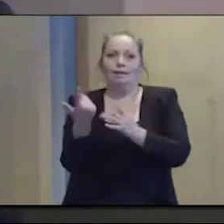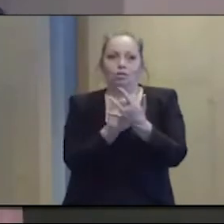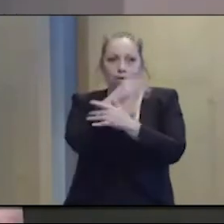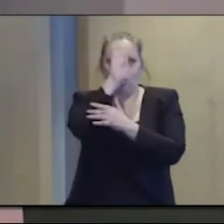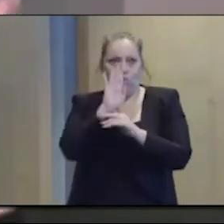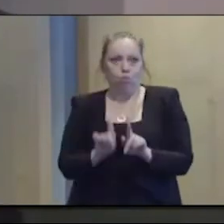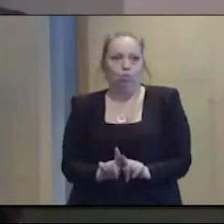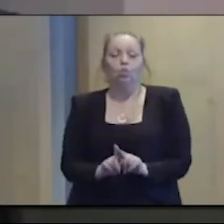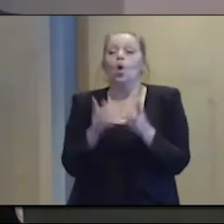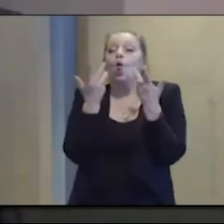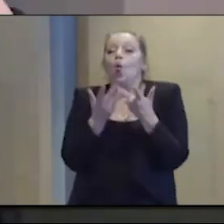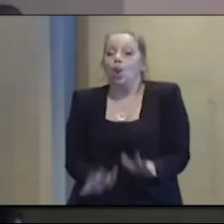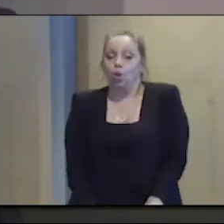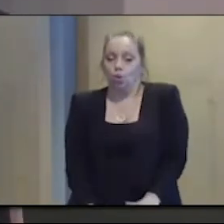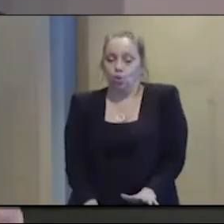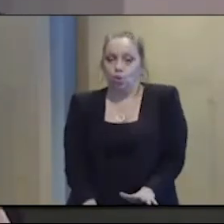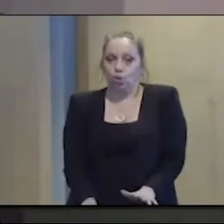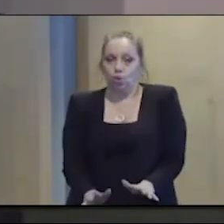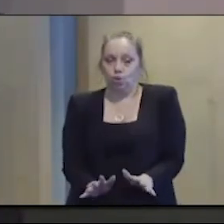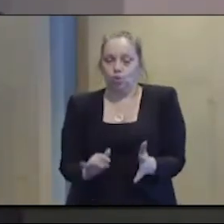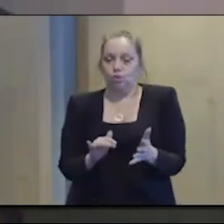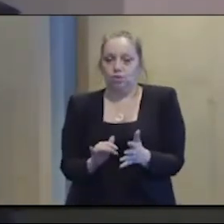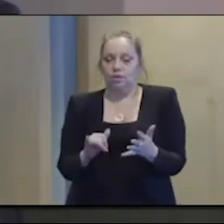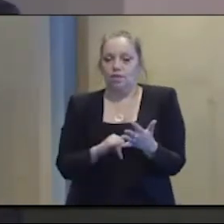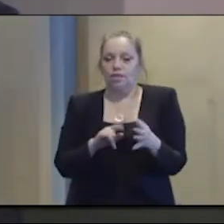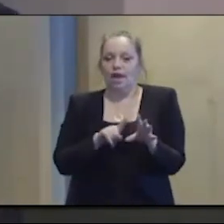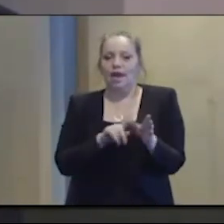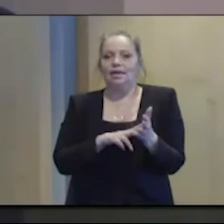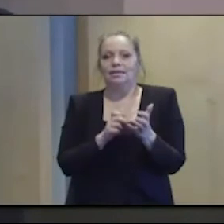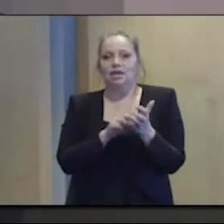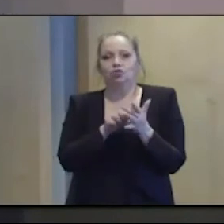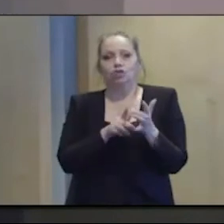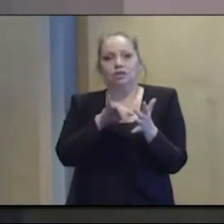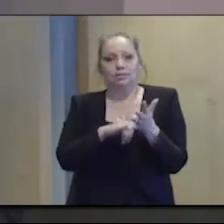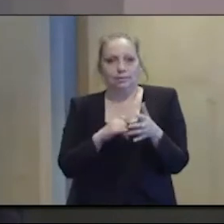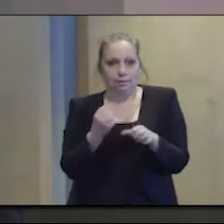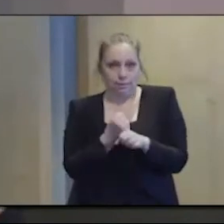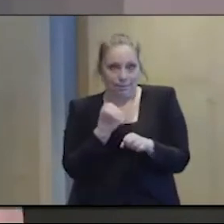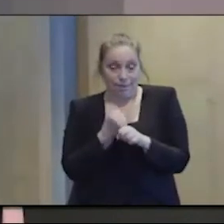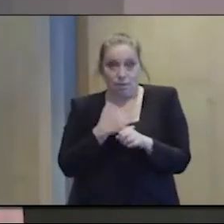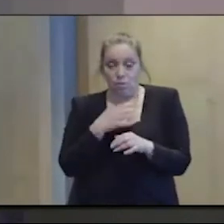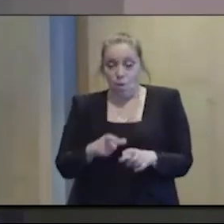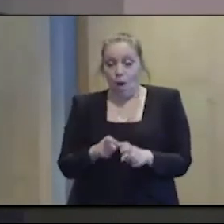you lose that synchronous generation if you like it becomes harder to keep the heartbeat